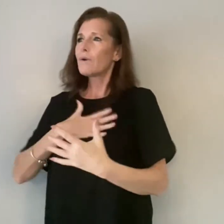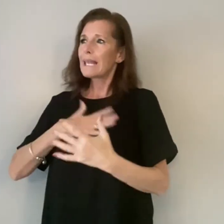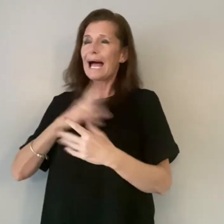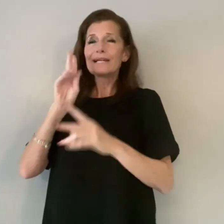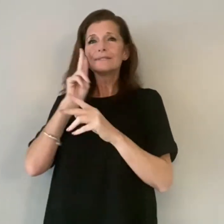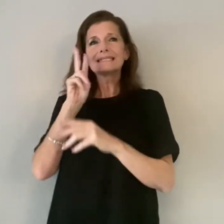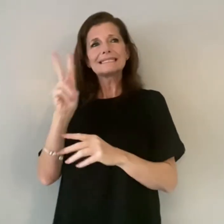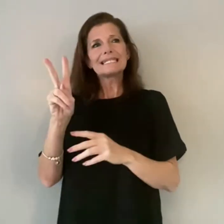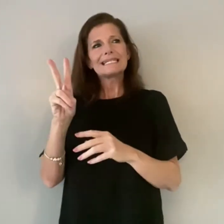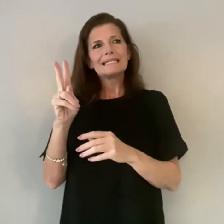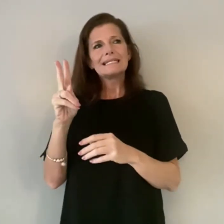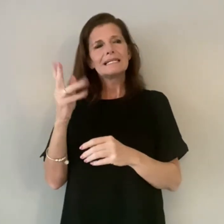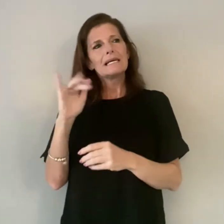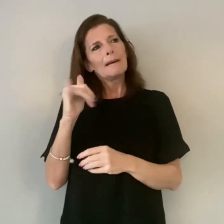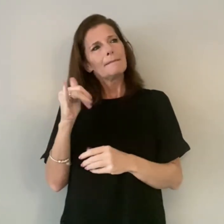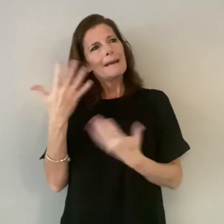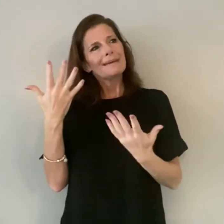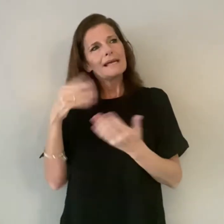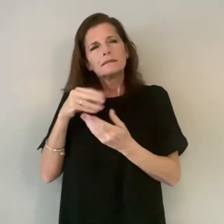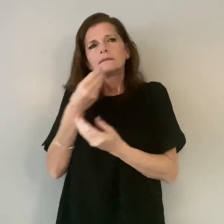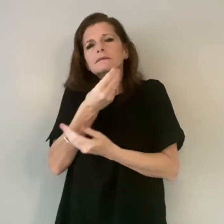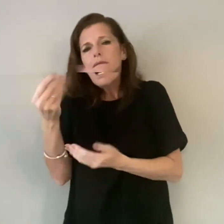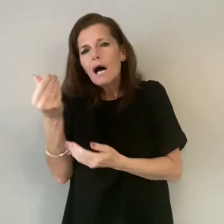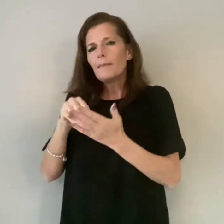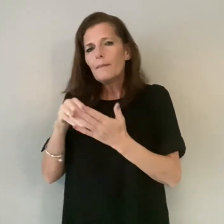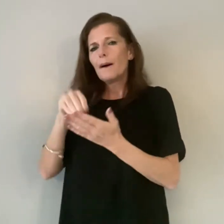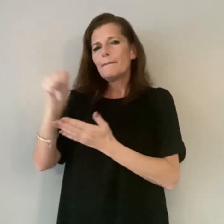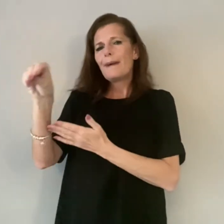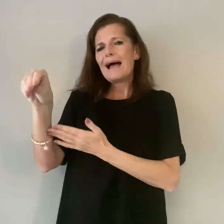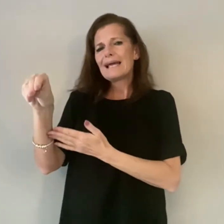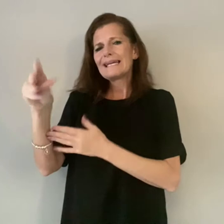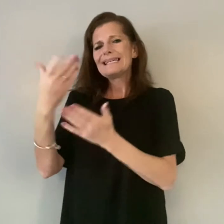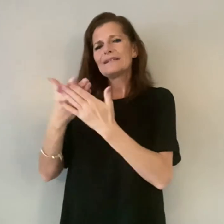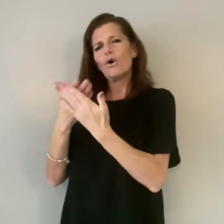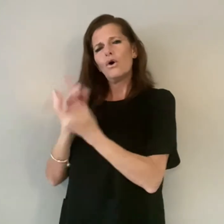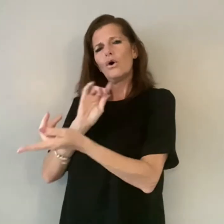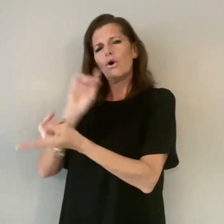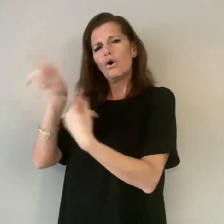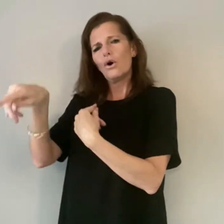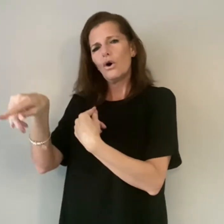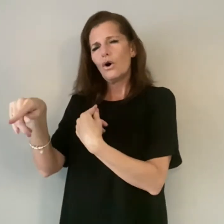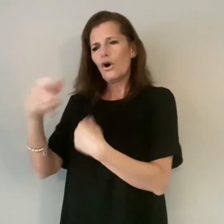And I would love to see a transition to some paid or at least properly recompense